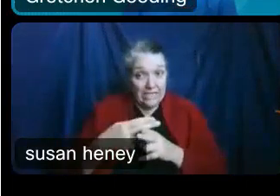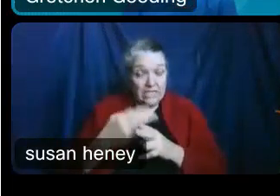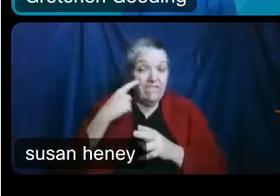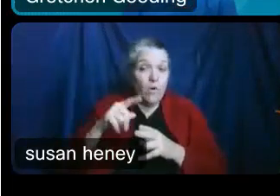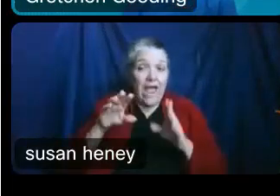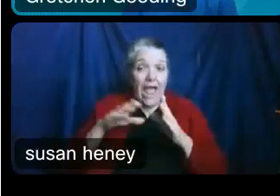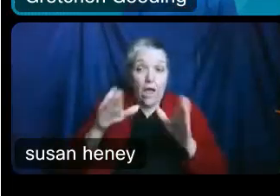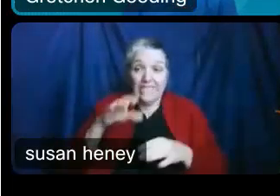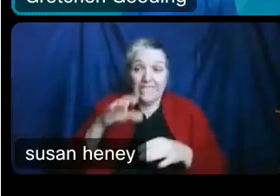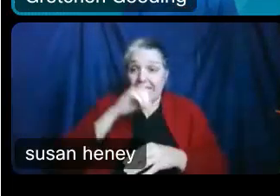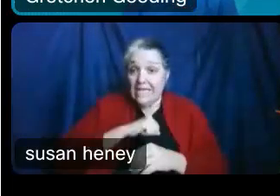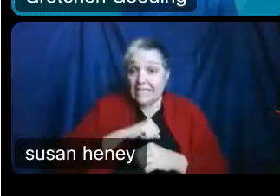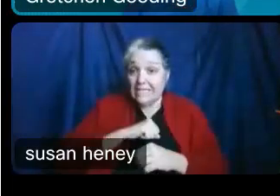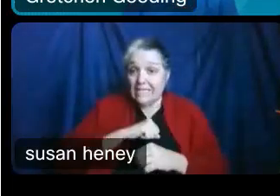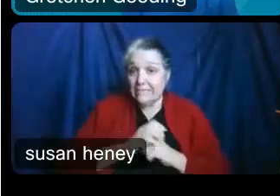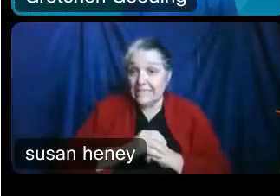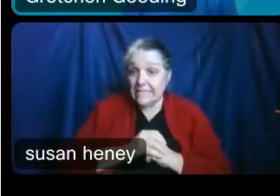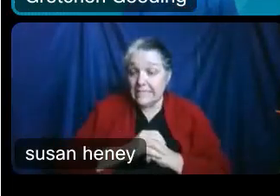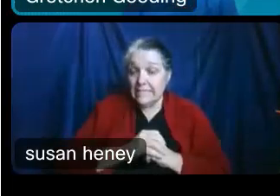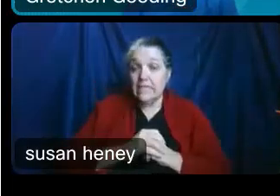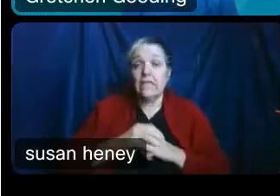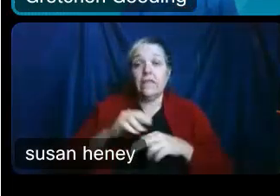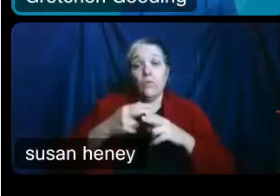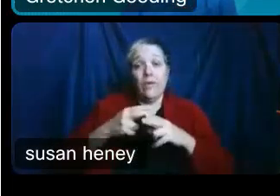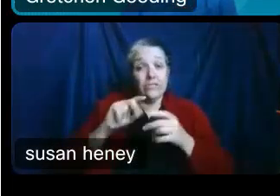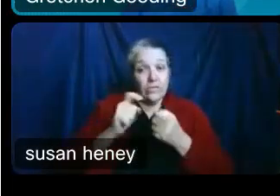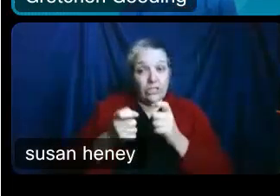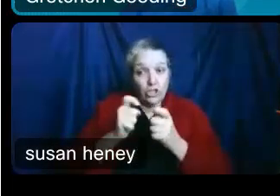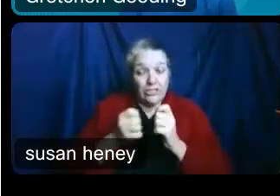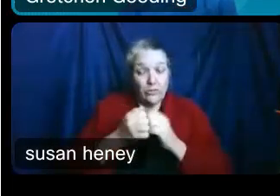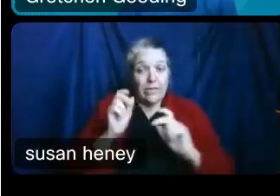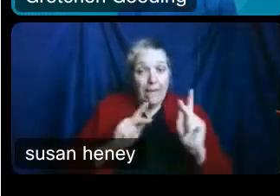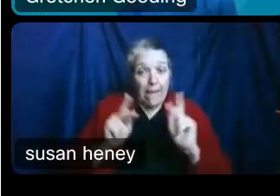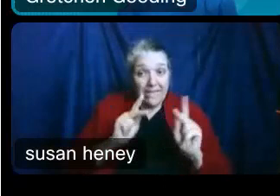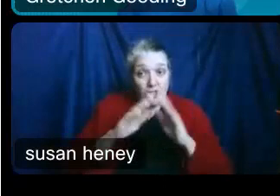estimates. Weights are adjusted using the population and housing totals control for